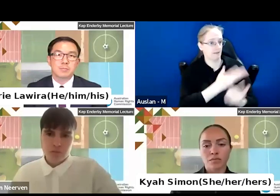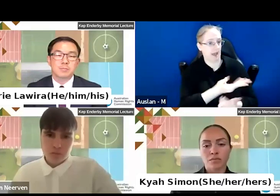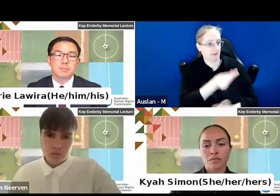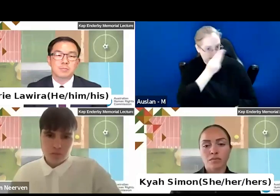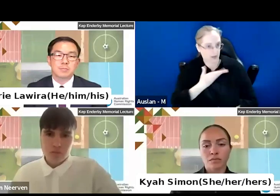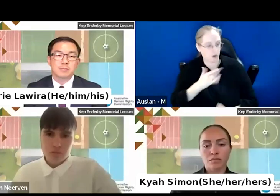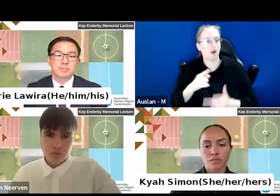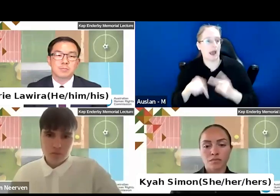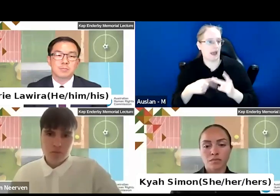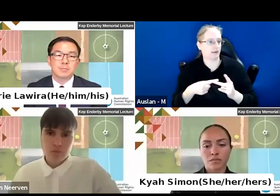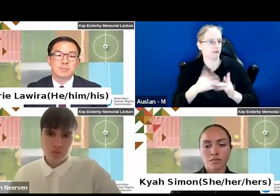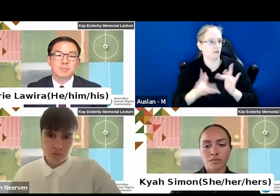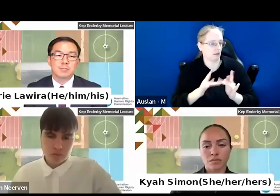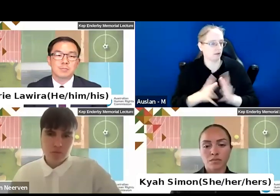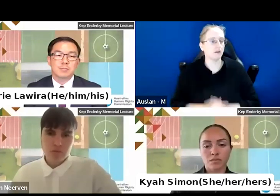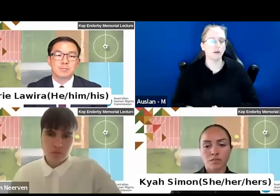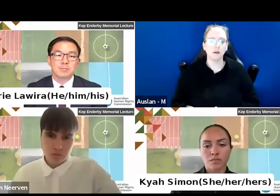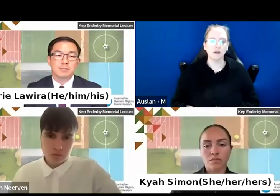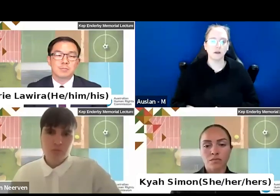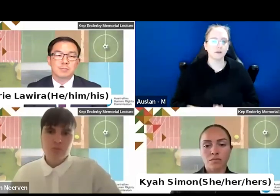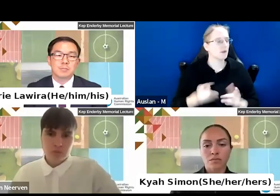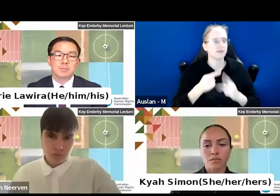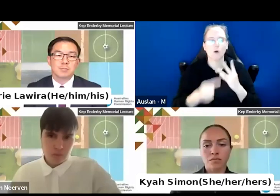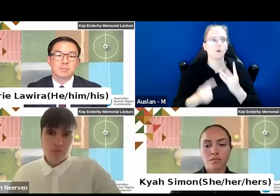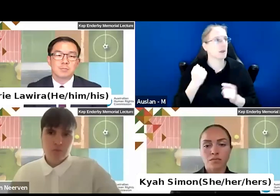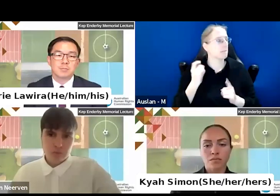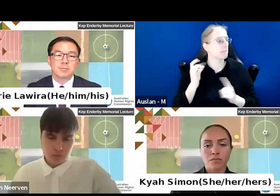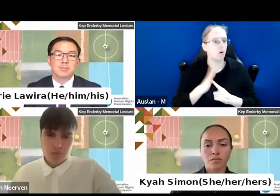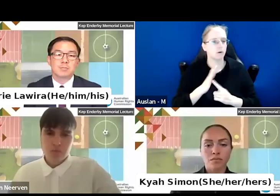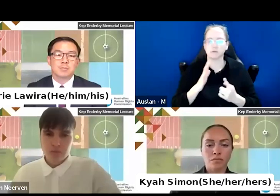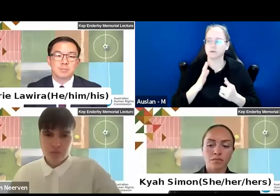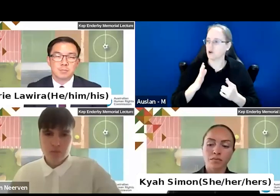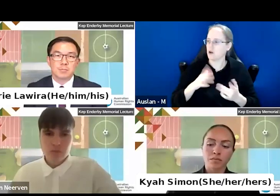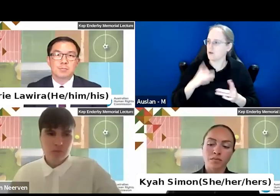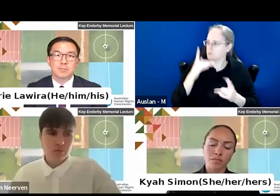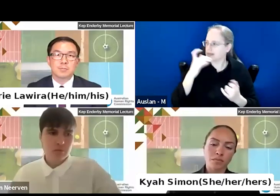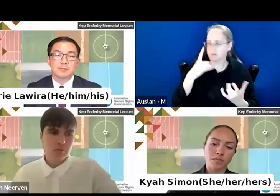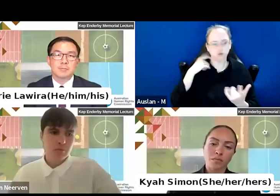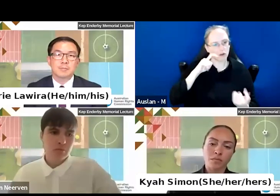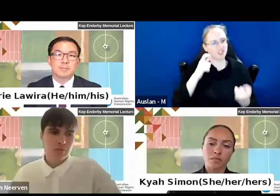All these actions are important catalysts in shifting our thinking about race and racism, and we need to build on this